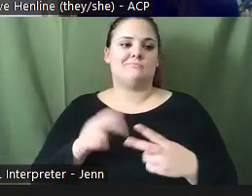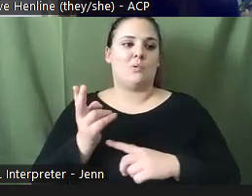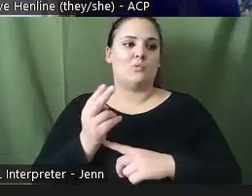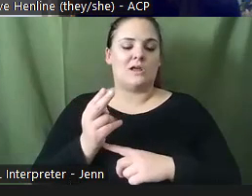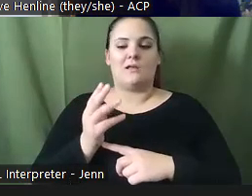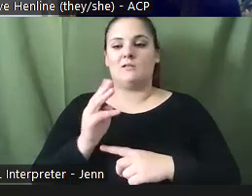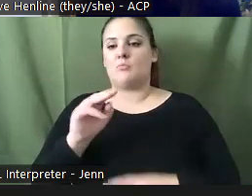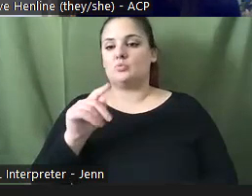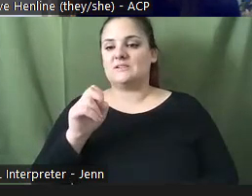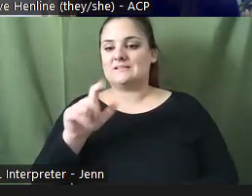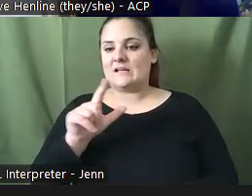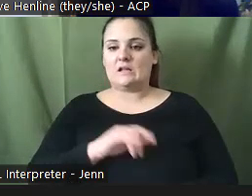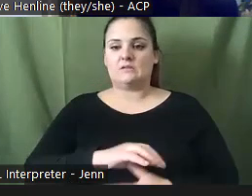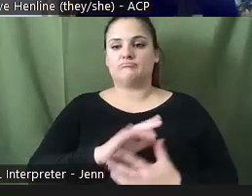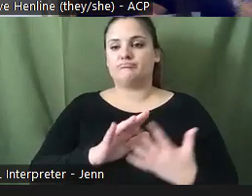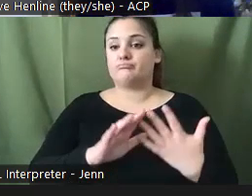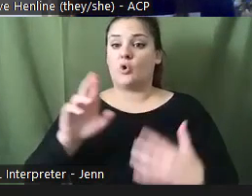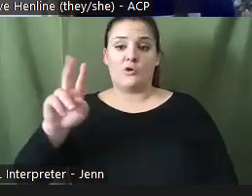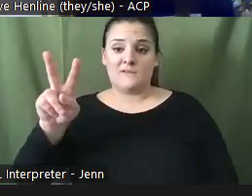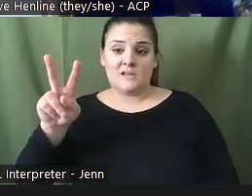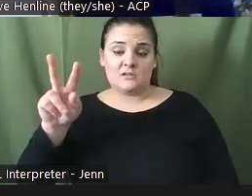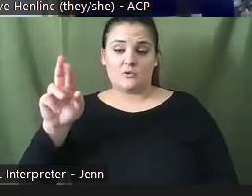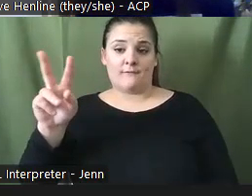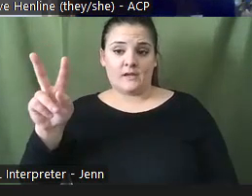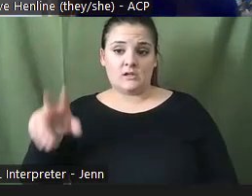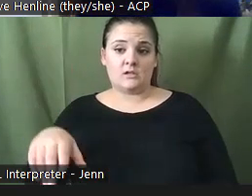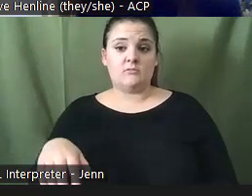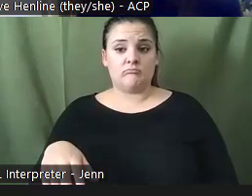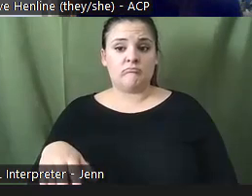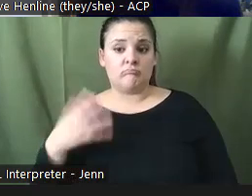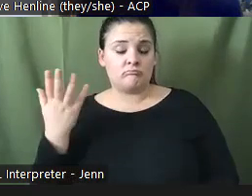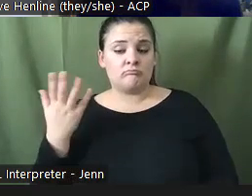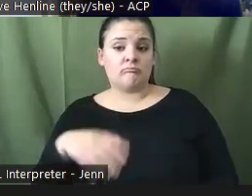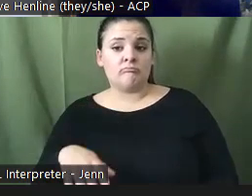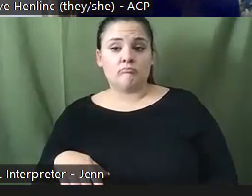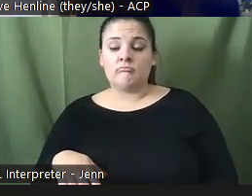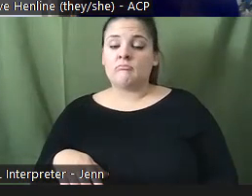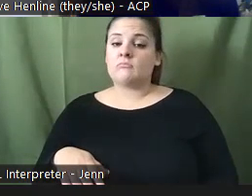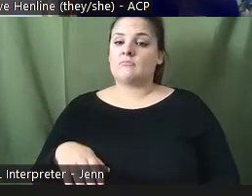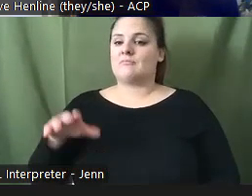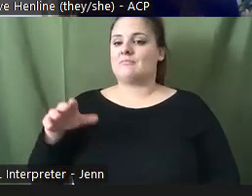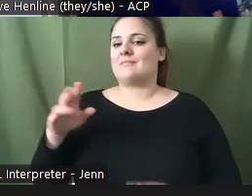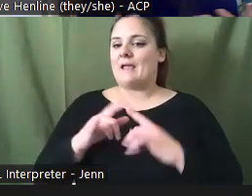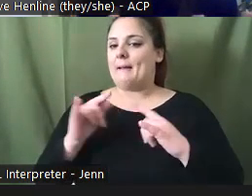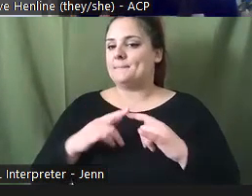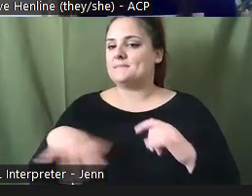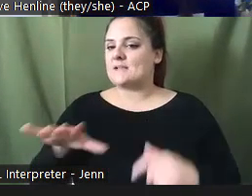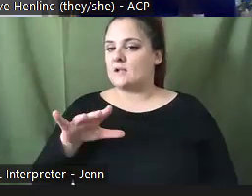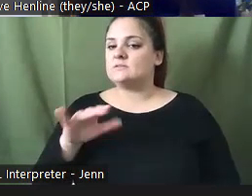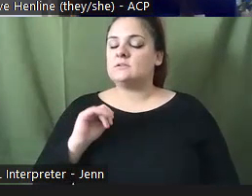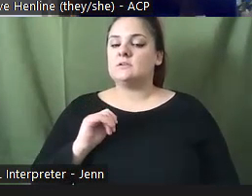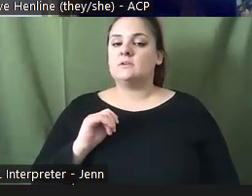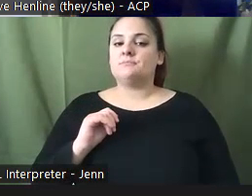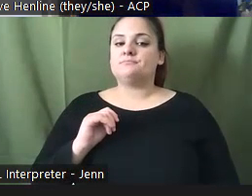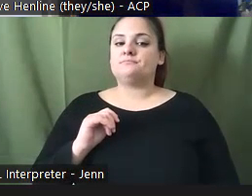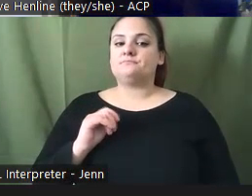We've used an RV campsite before. We just have to know a place that you are living to protect.